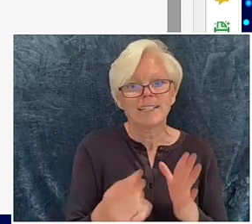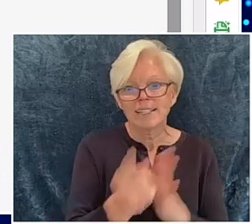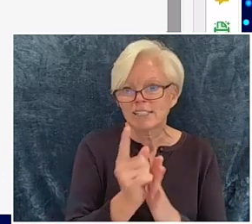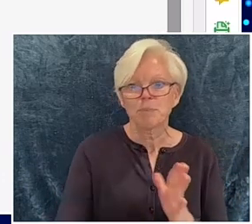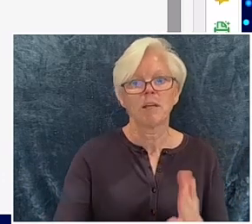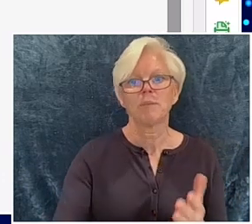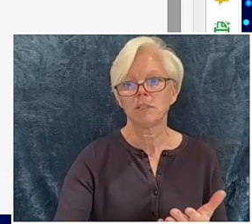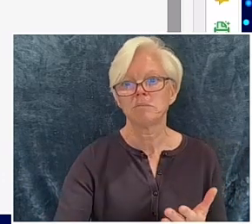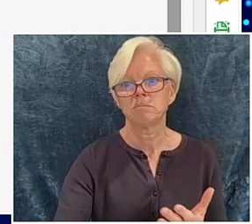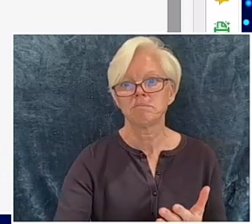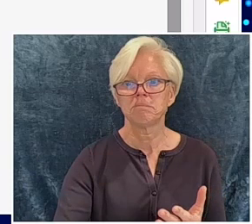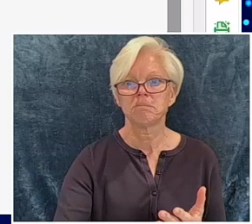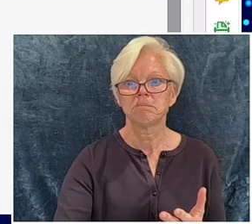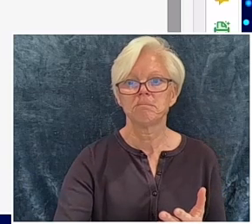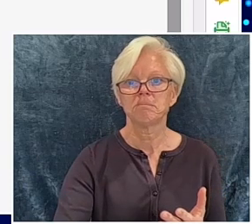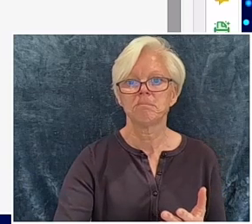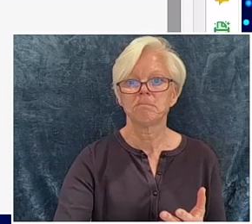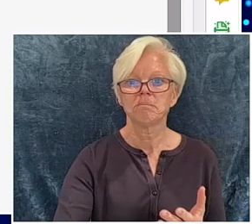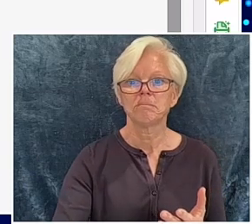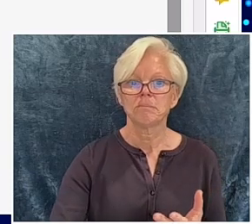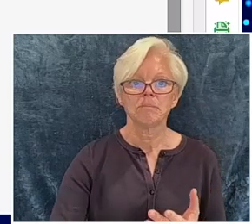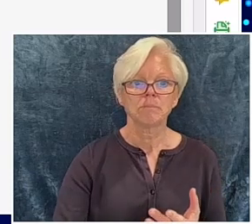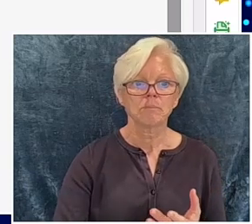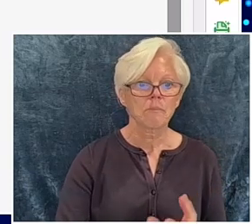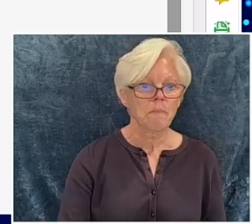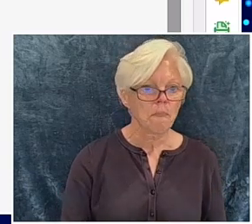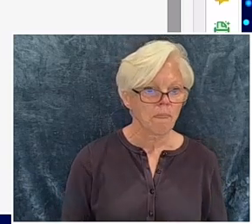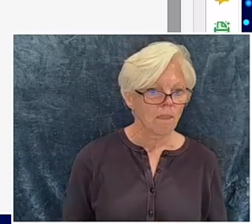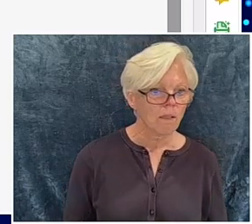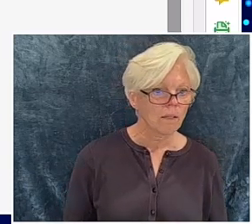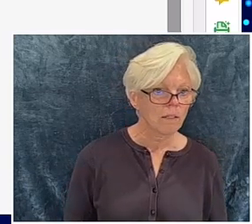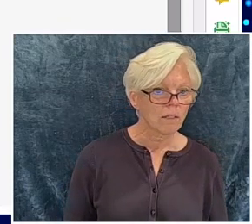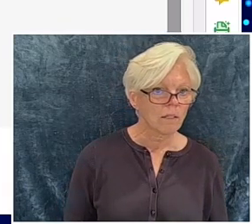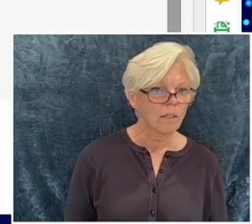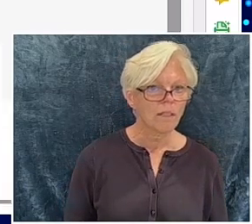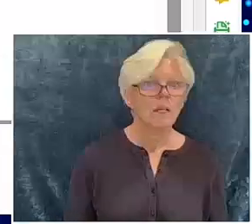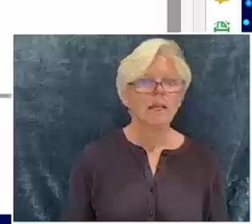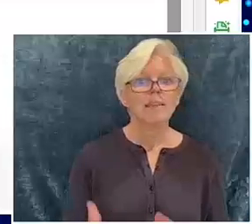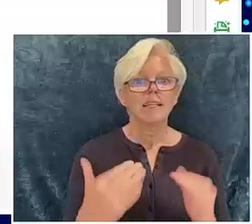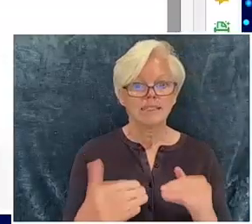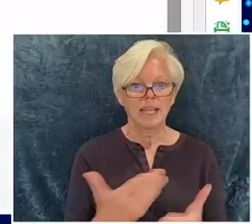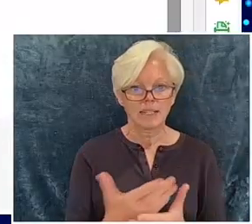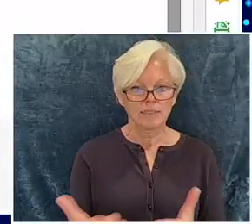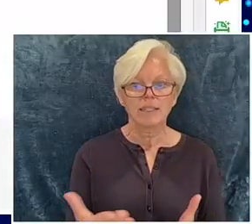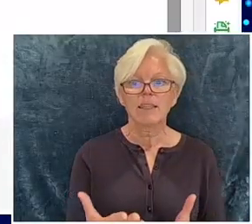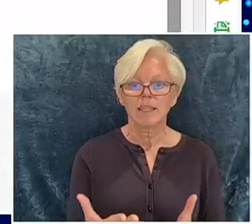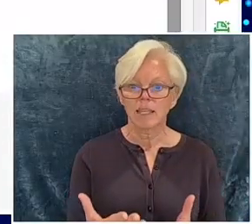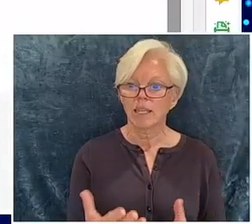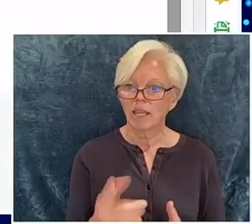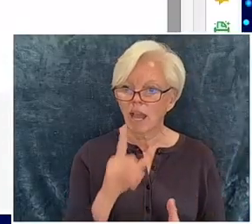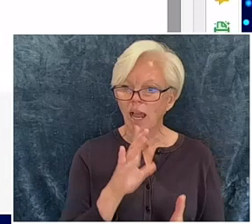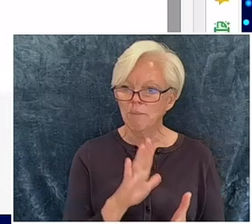necessary. So the first, the next thing I want to go to then is, I believe in 164,